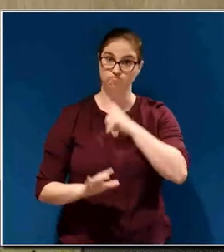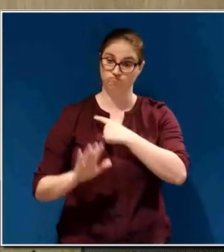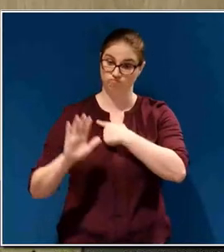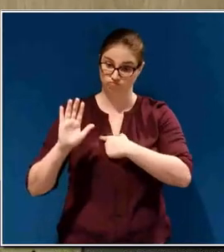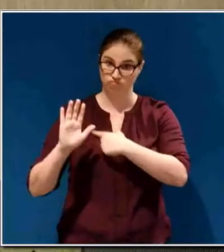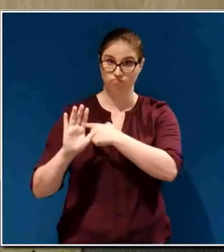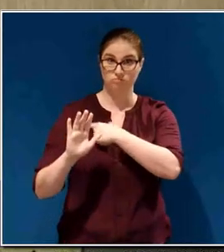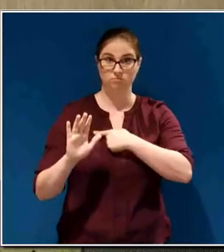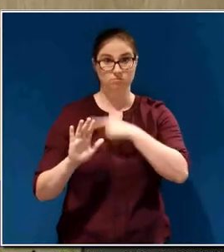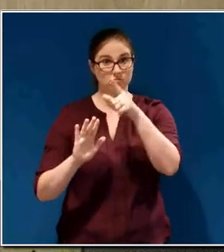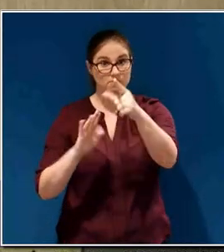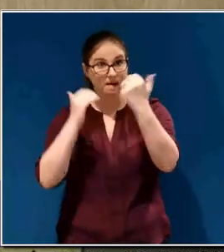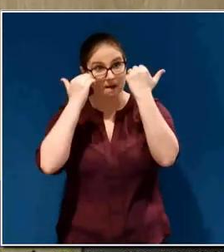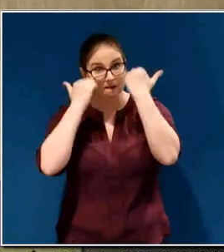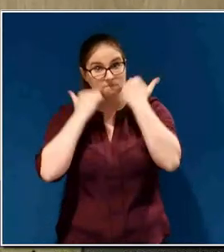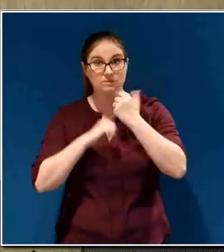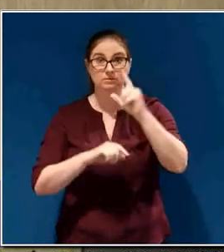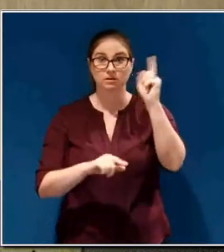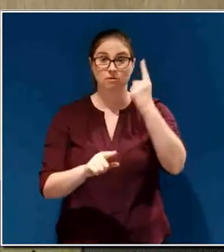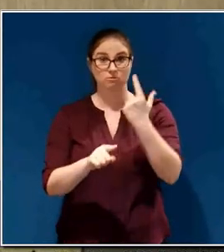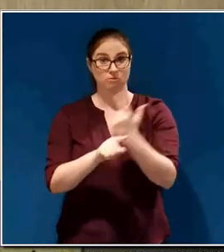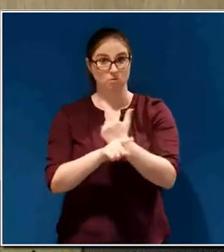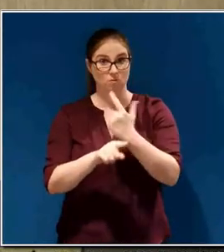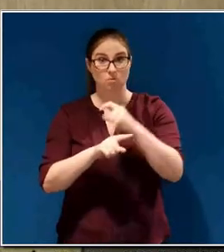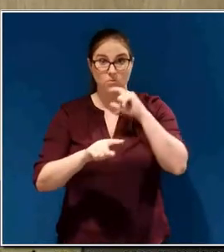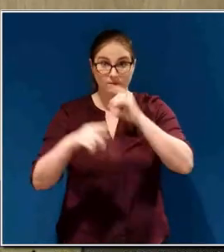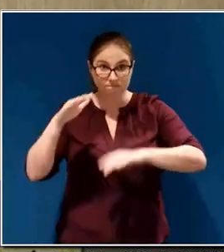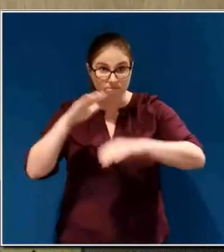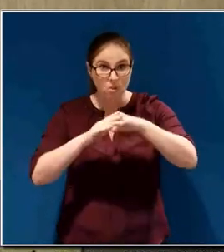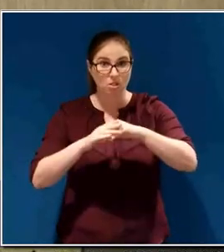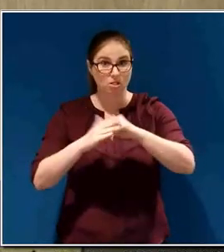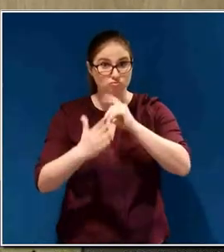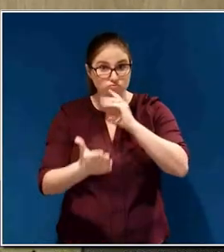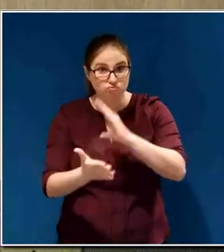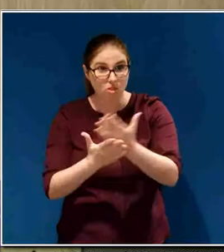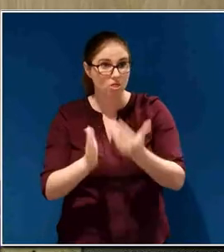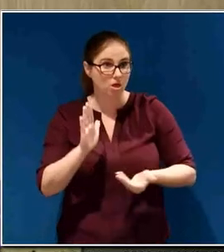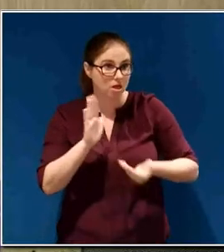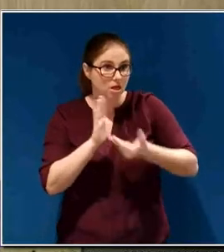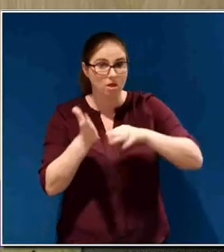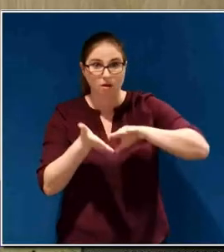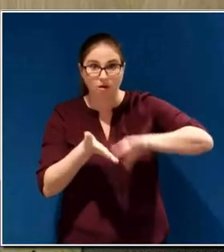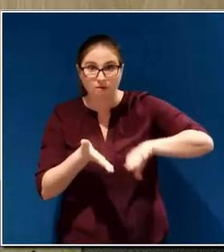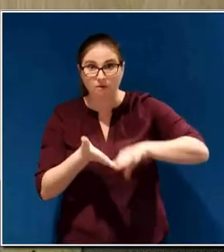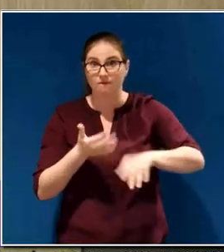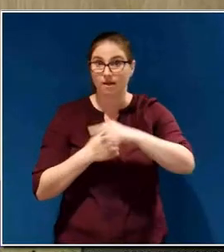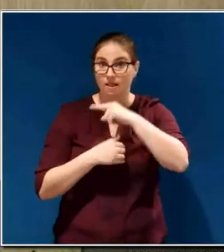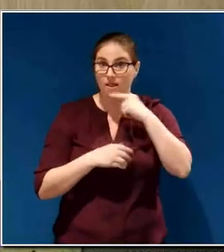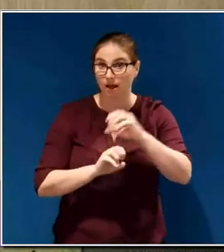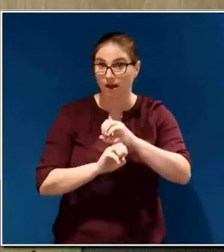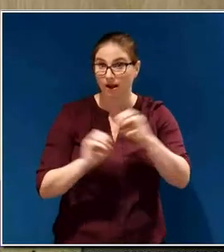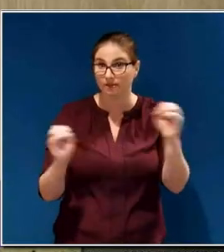the whole truth, and nothing but the truth? Yes. Thank you, Professor Graham.